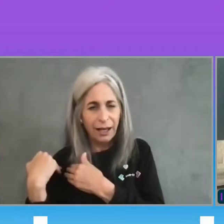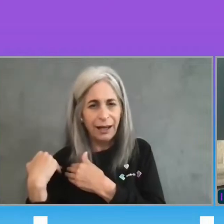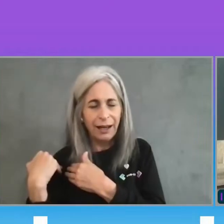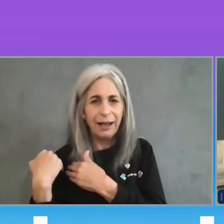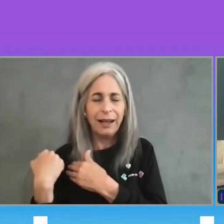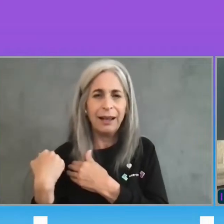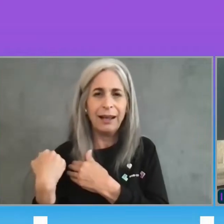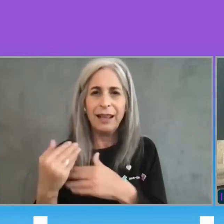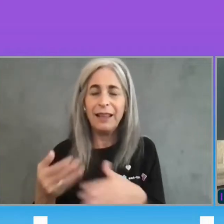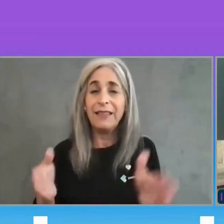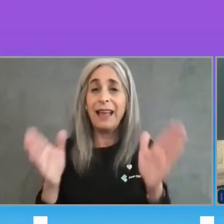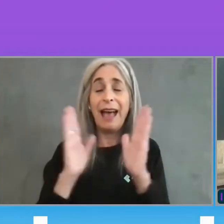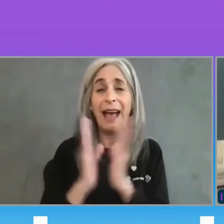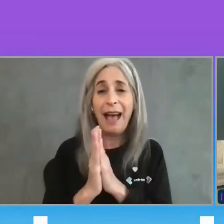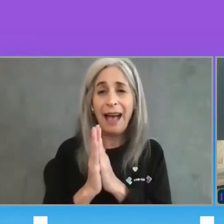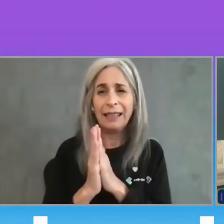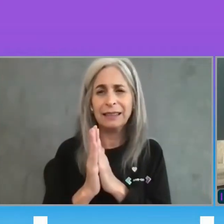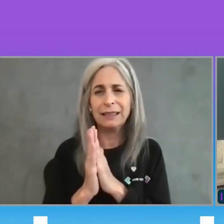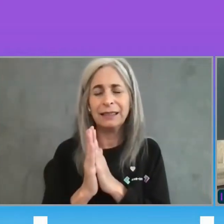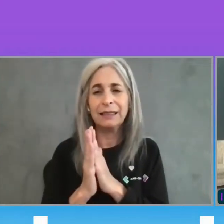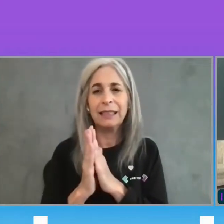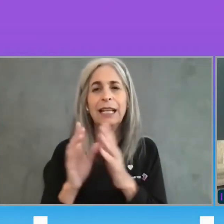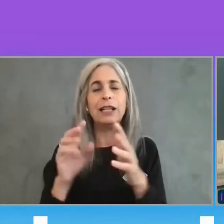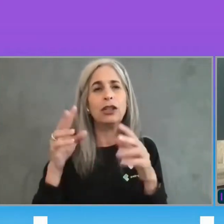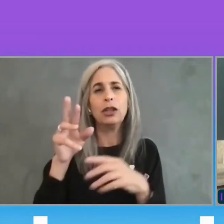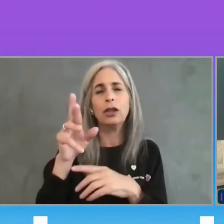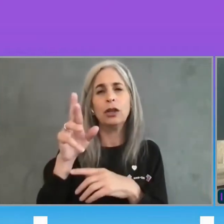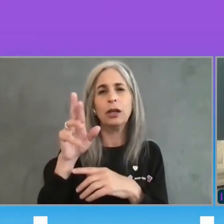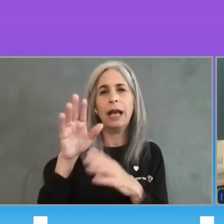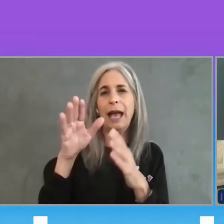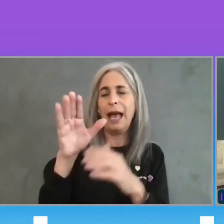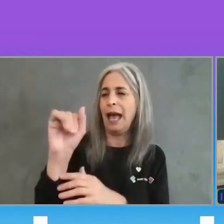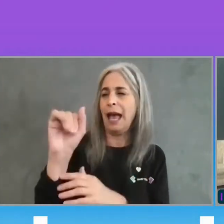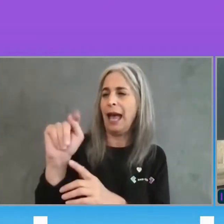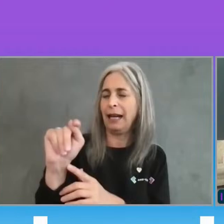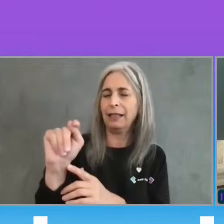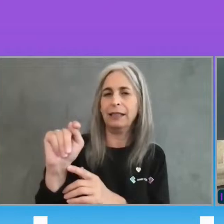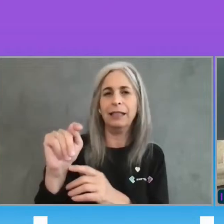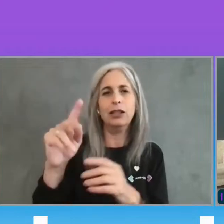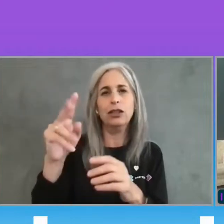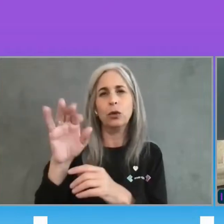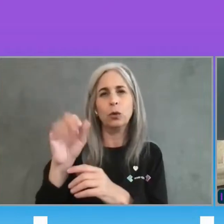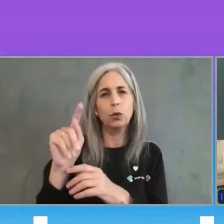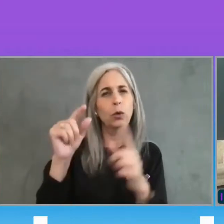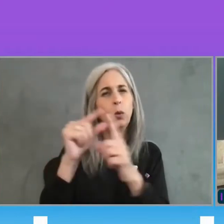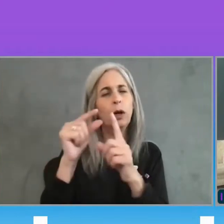root word of action, and that